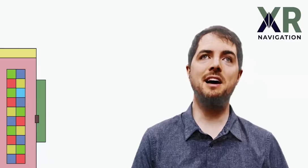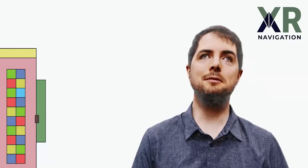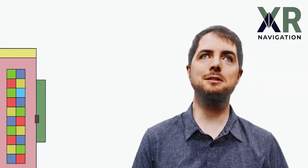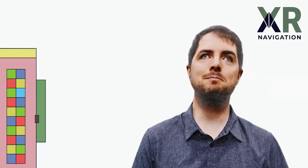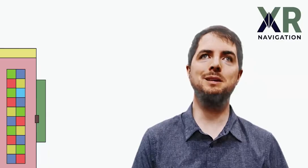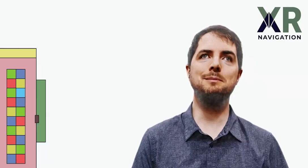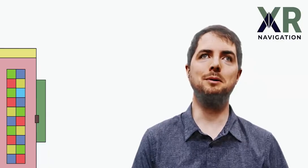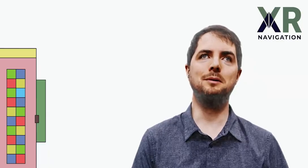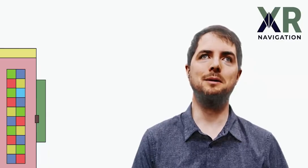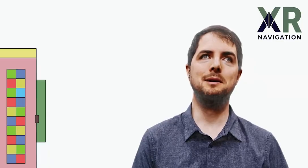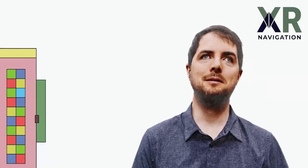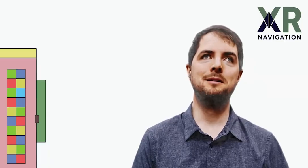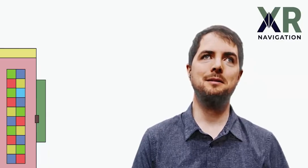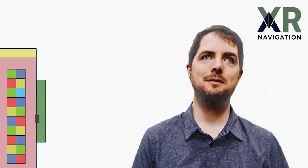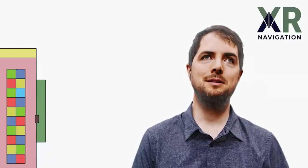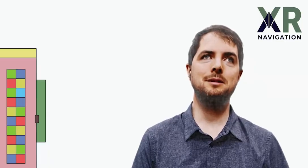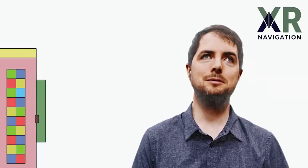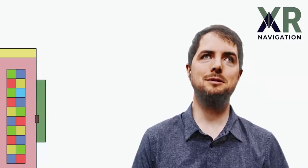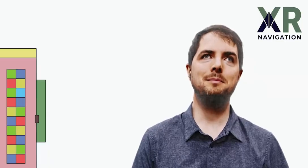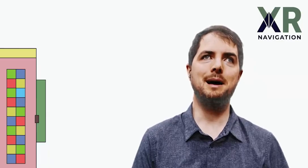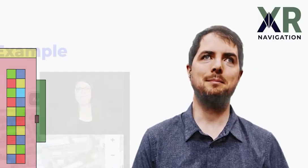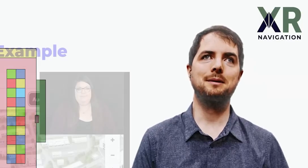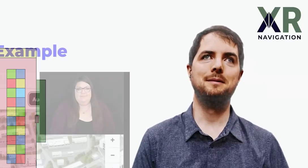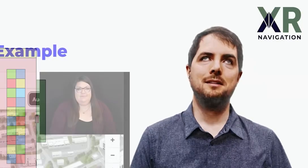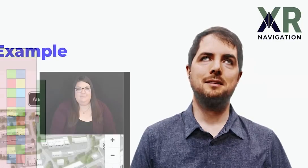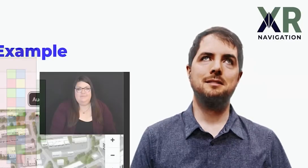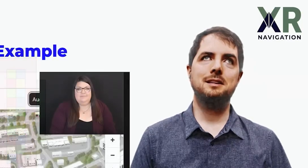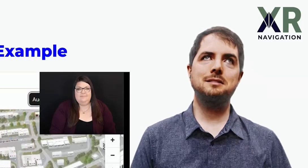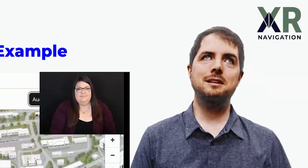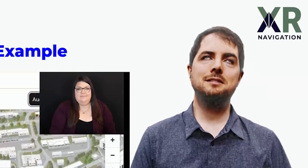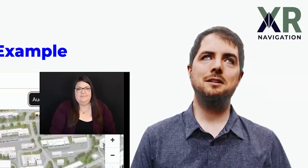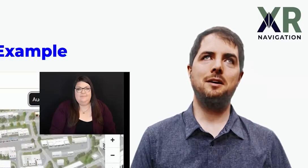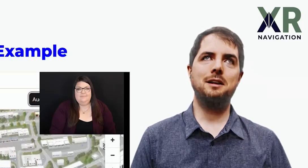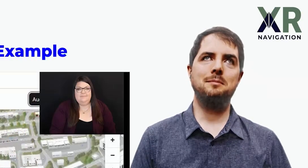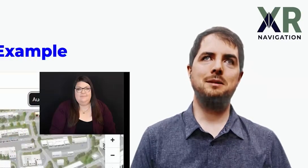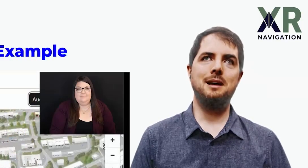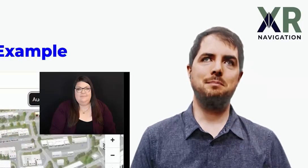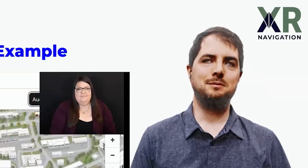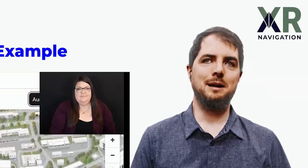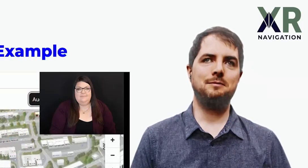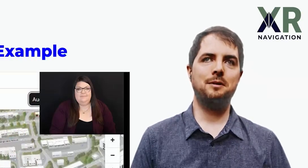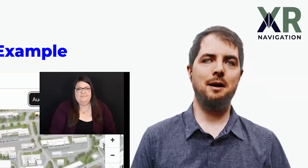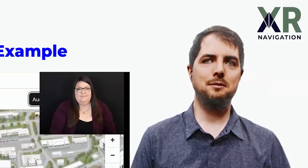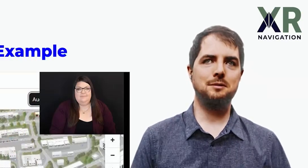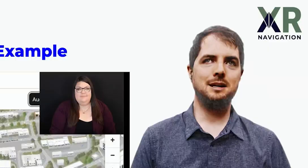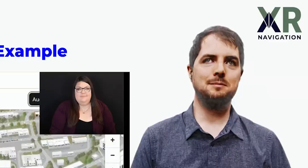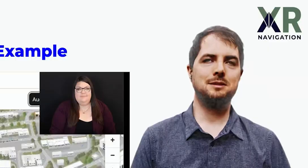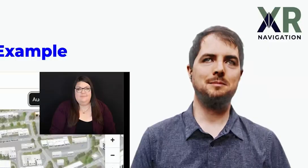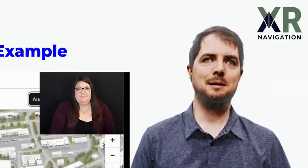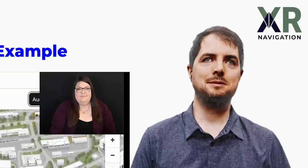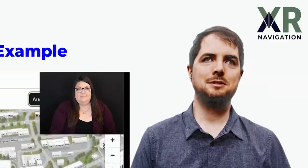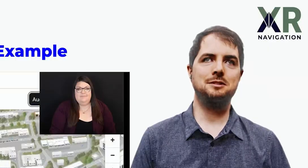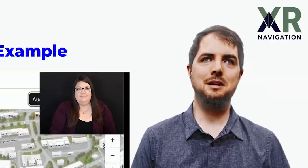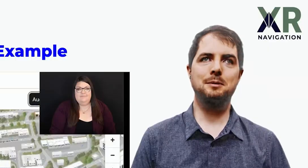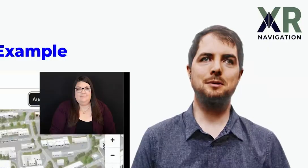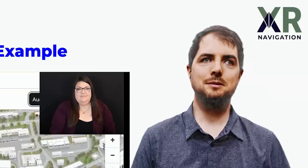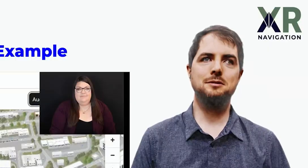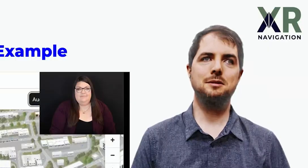2,000 people used the map. This is an Audiom campus map for outdoor types of maps, such as neighborhoods